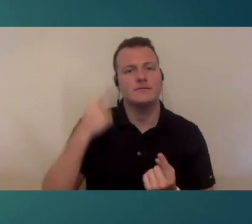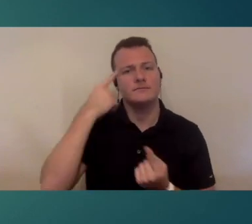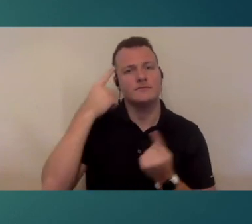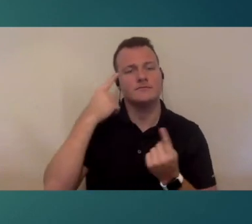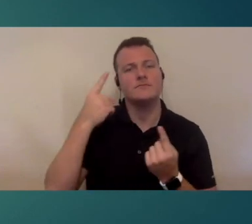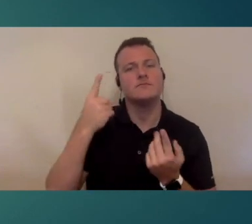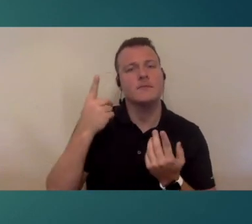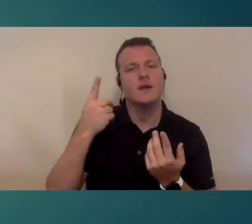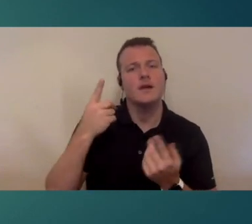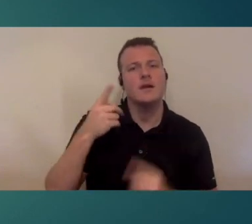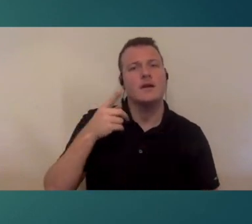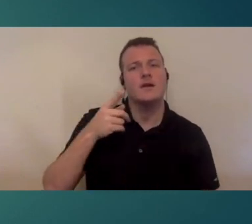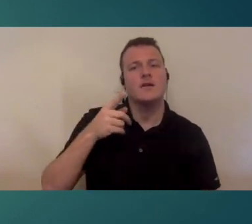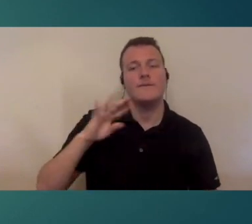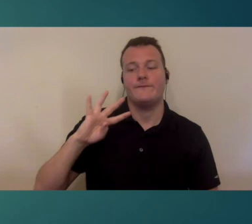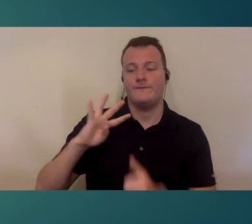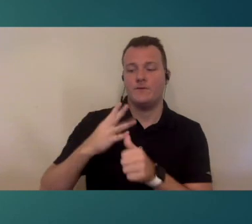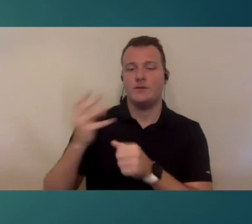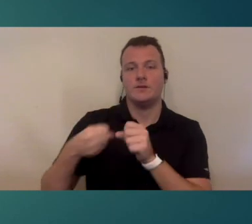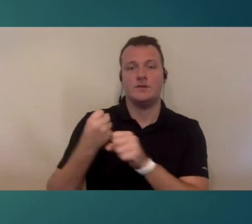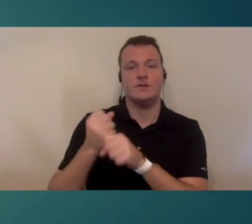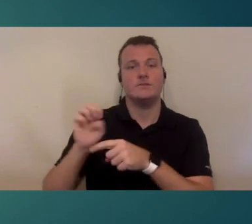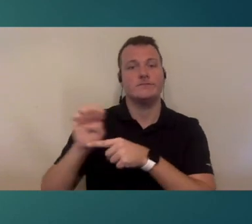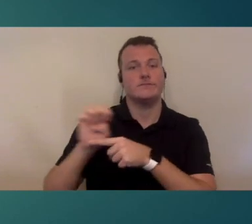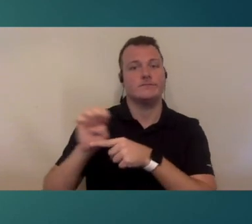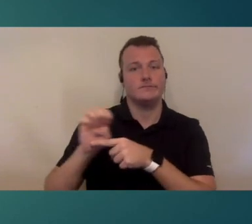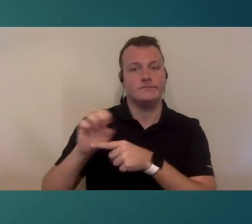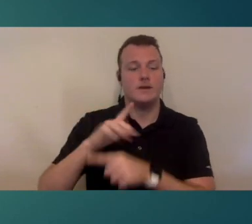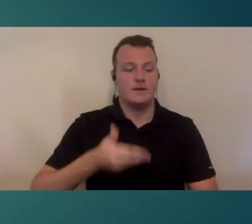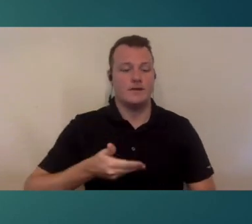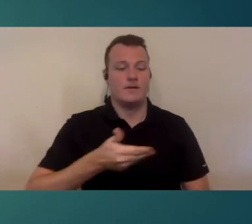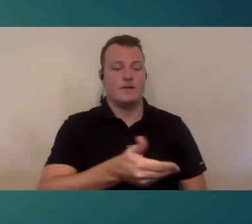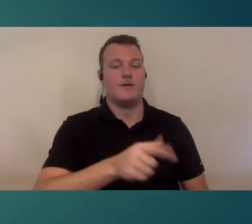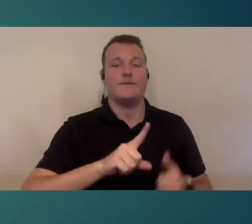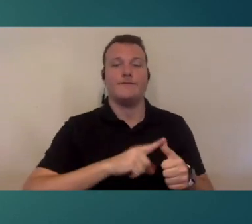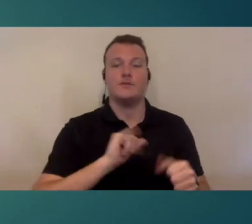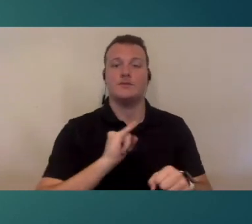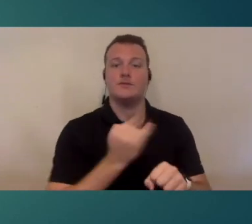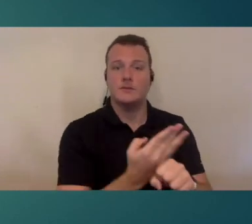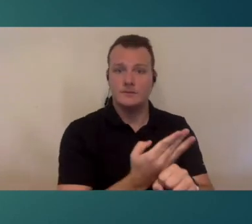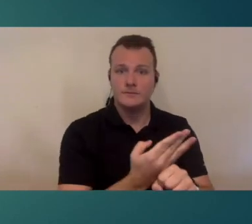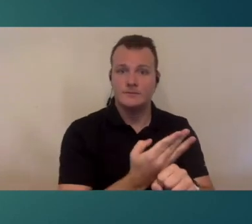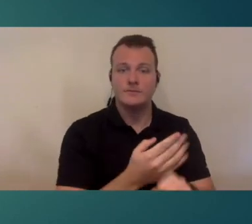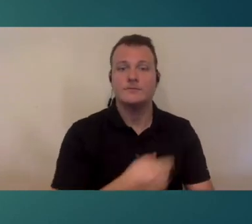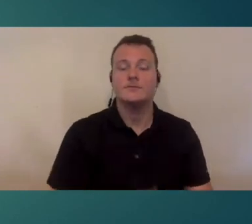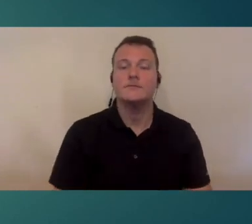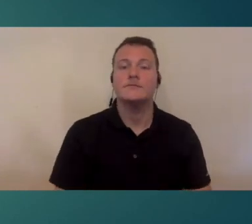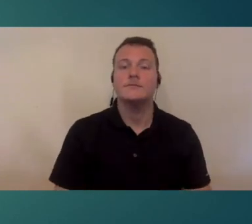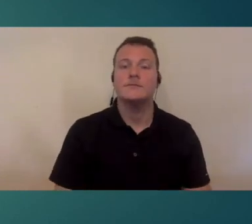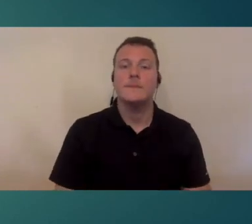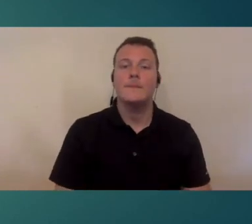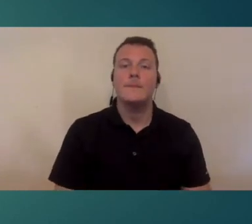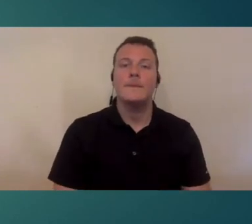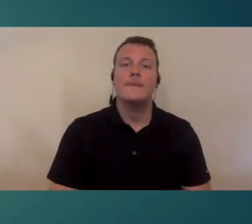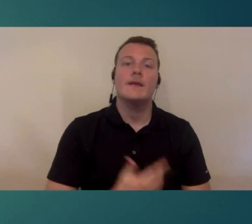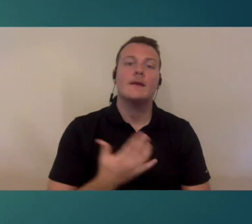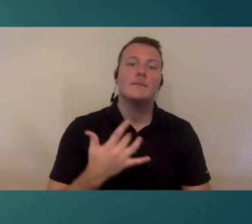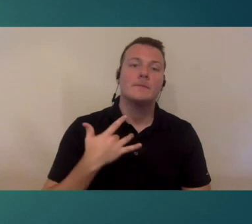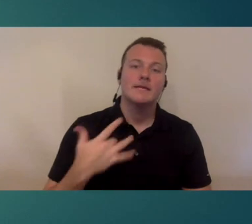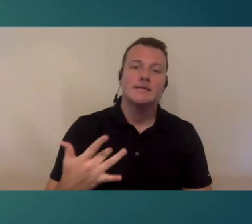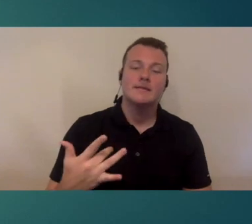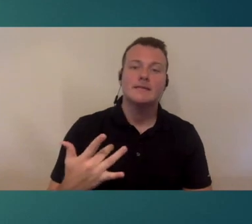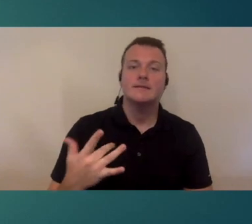fourth-year extern and getting hired on for your first position, typically that's